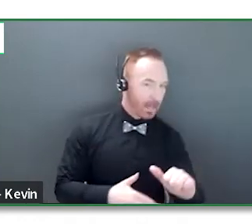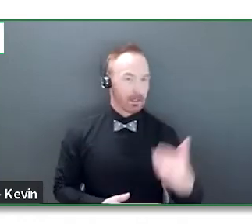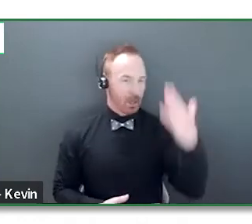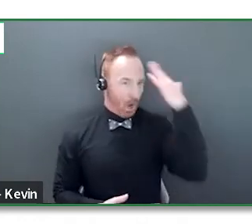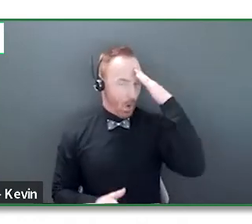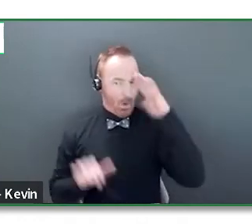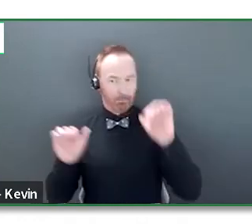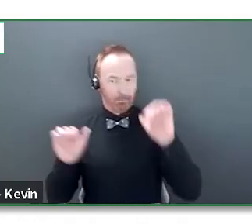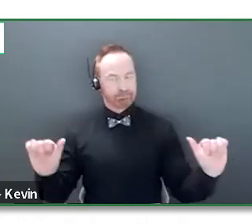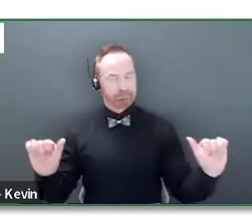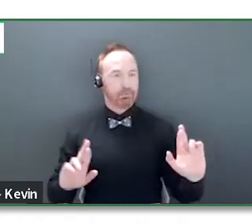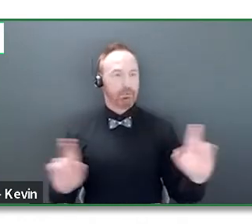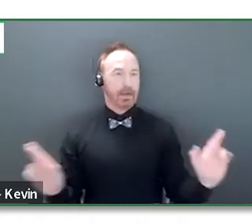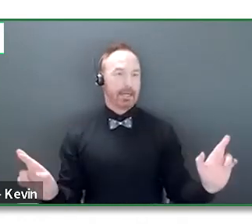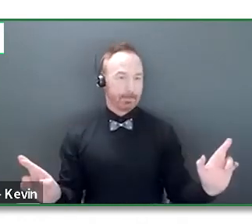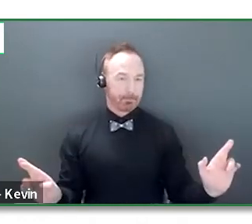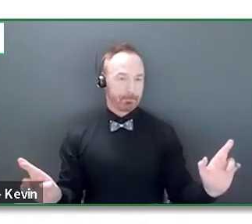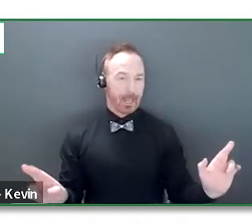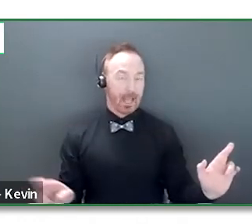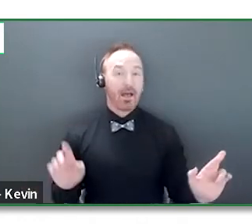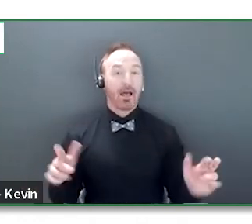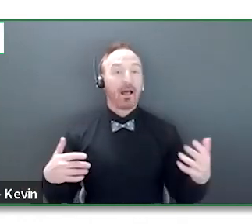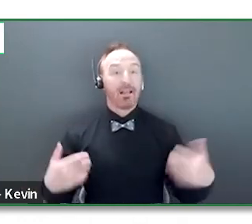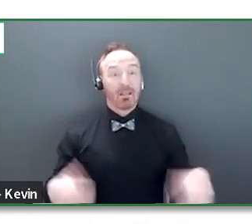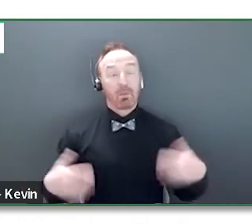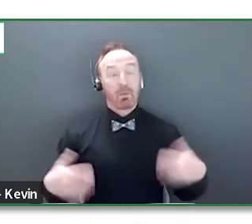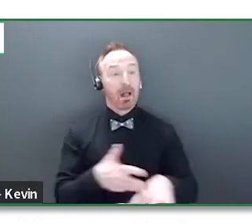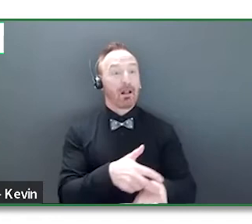a big endeavor. It's gonna take time for us to get there